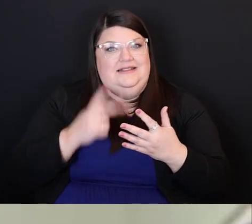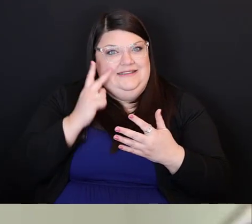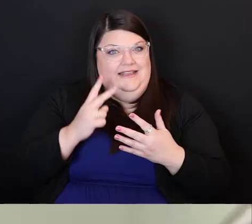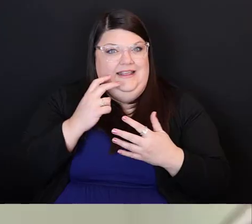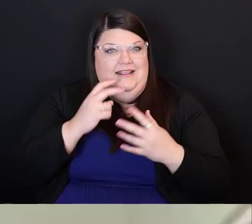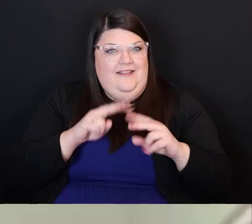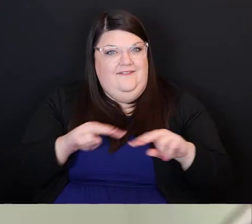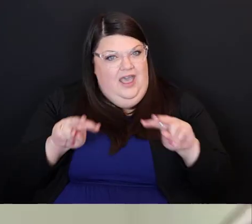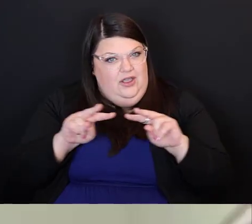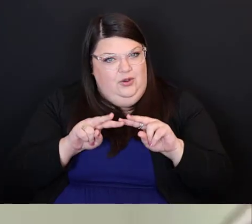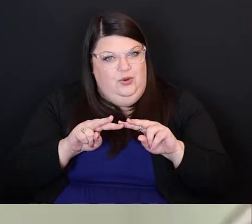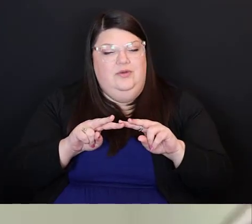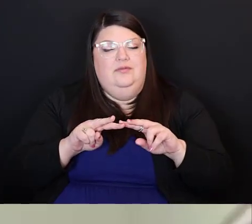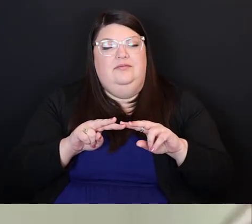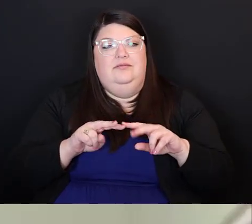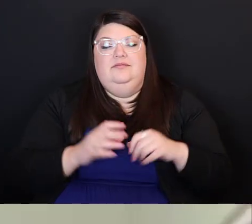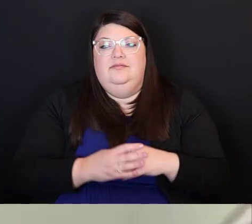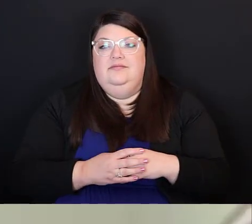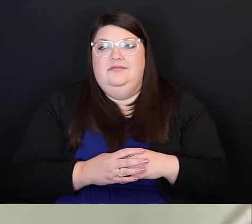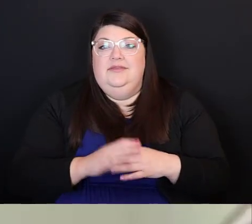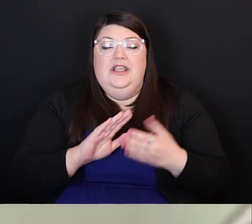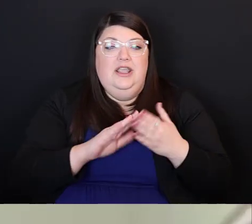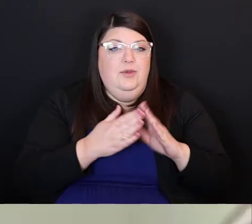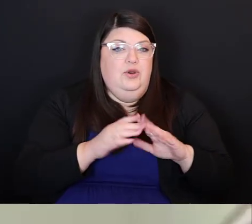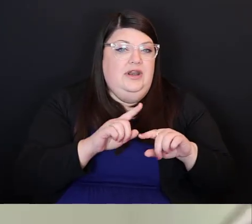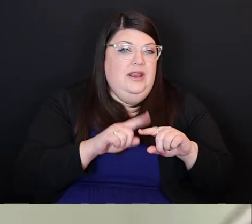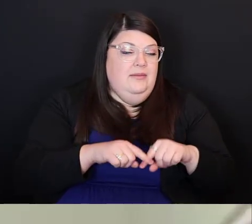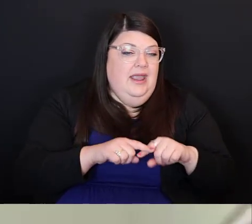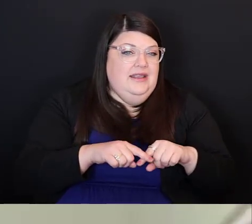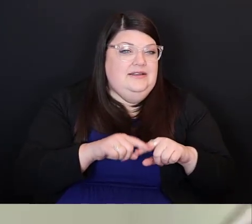Community based organizations, service providers and and even government